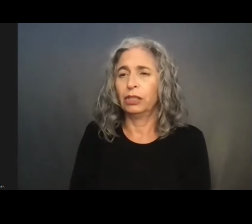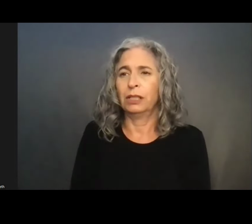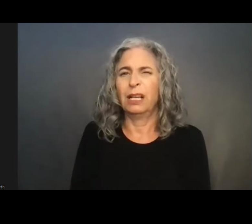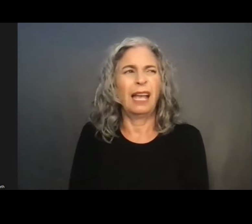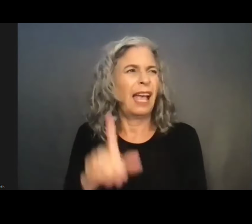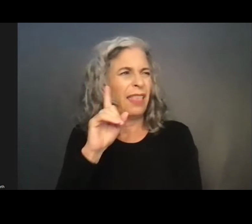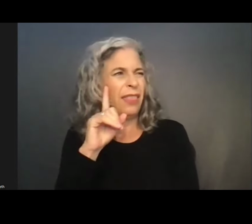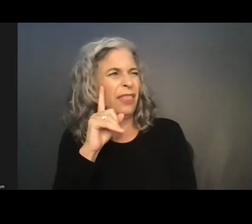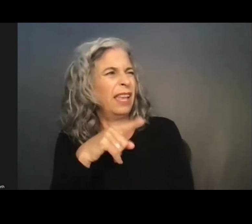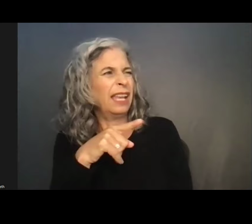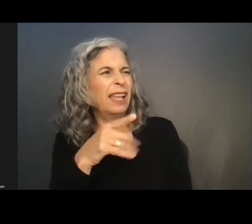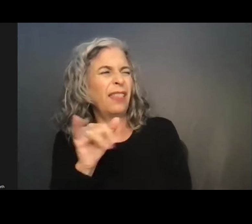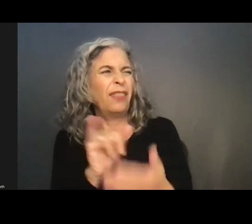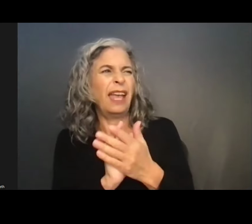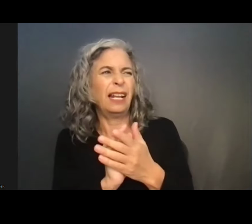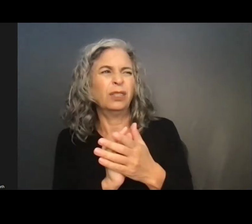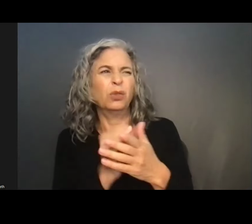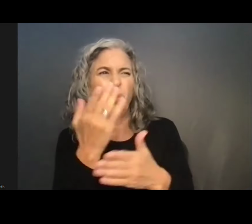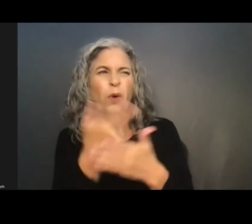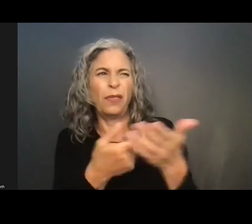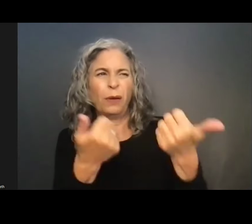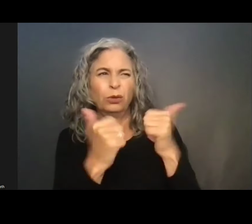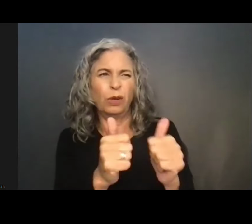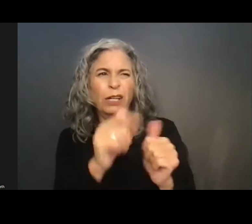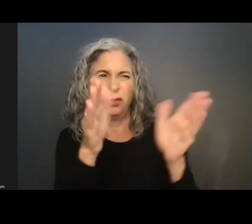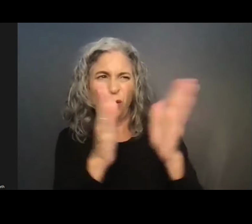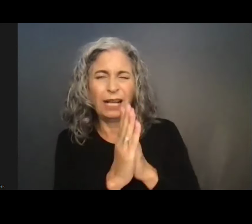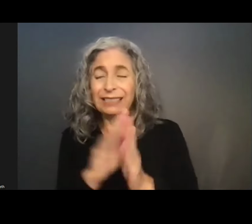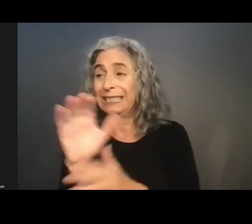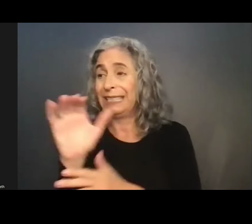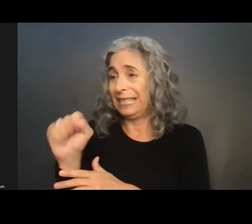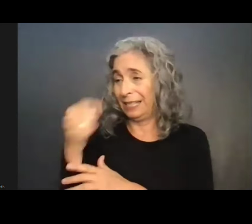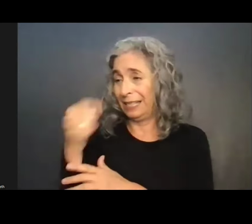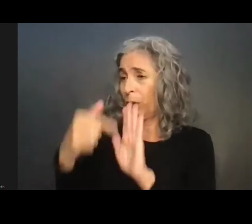the direction they were going in. >> VIJAY MATTHEW: If we were all video